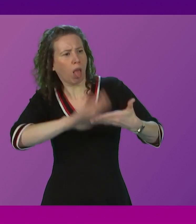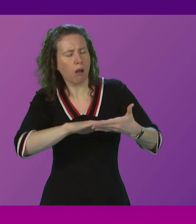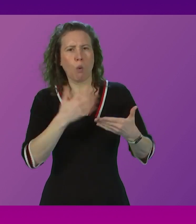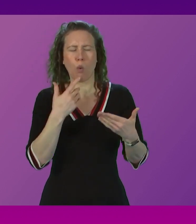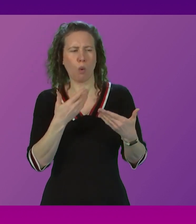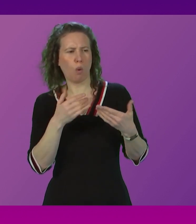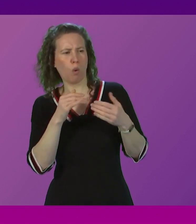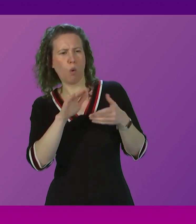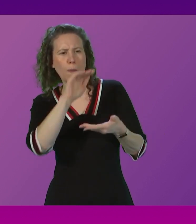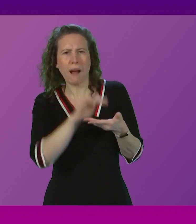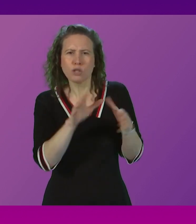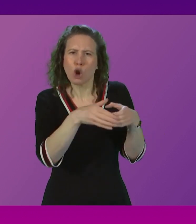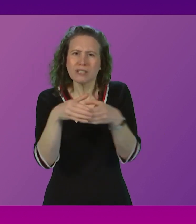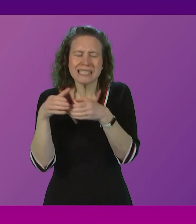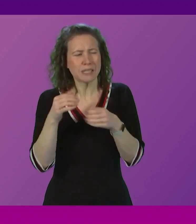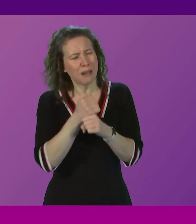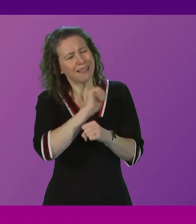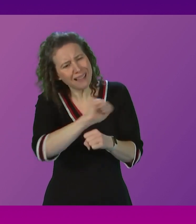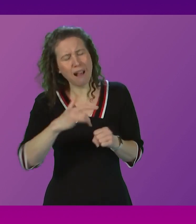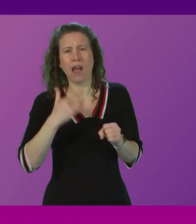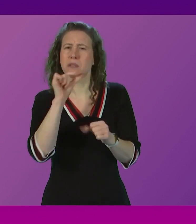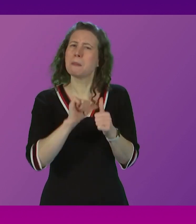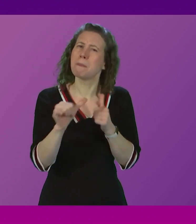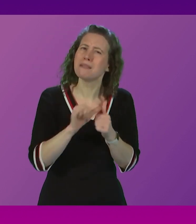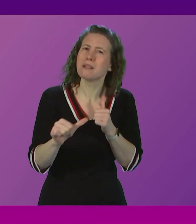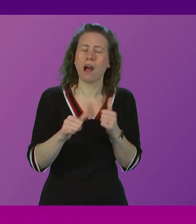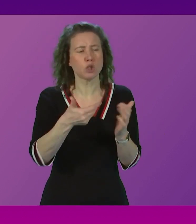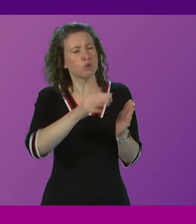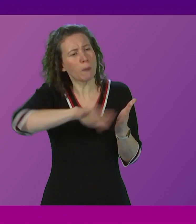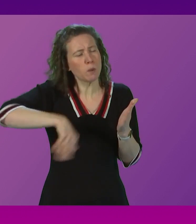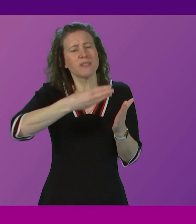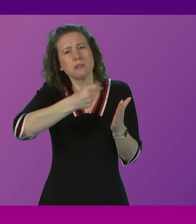to make their lives a bit better and to remove some of the trauma that they live